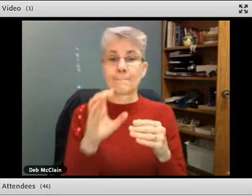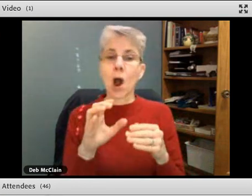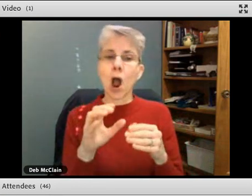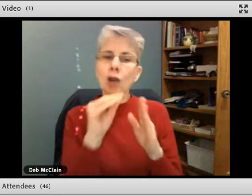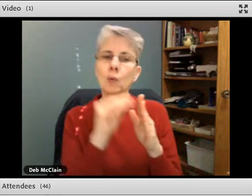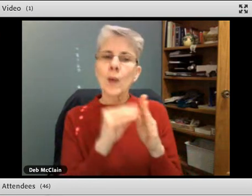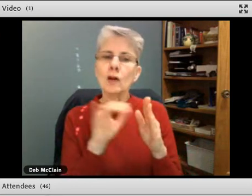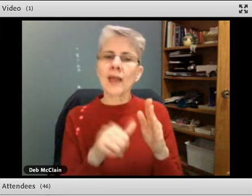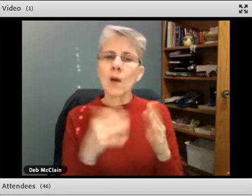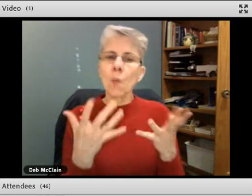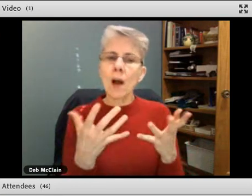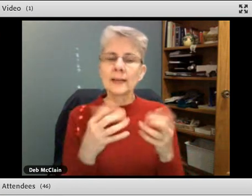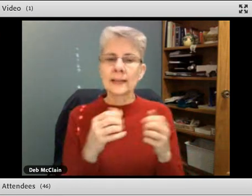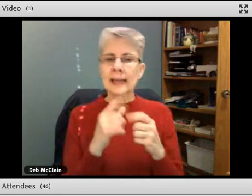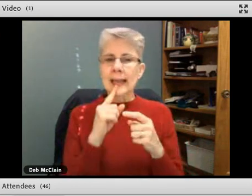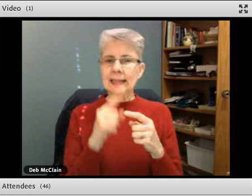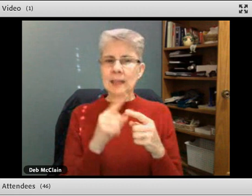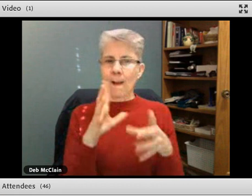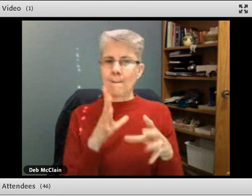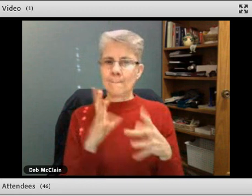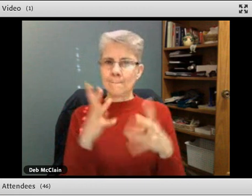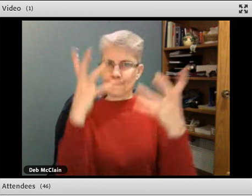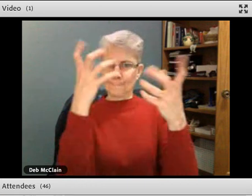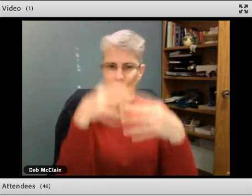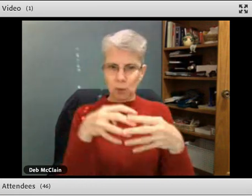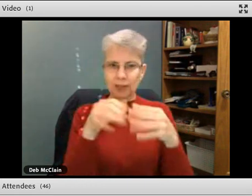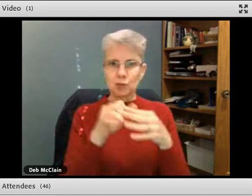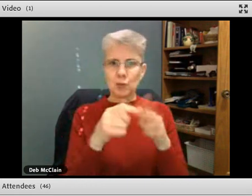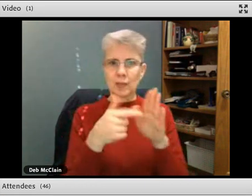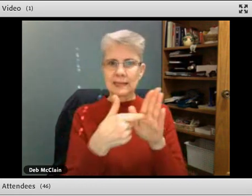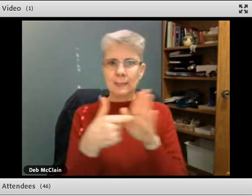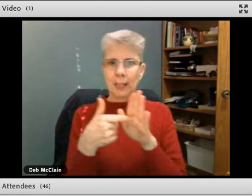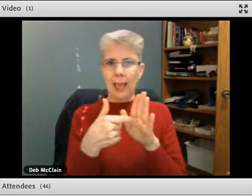with a personal name tag instead of the 100.